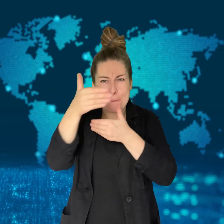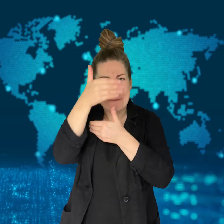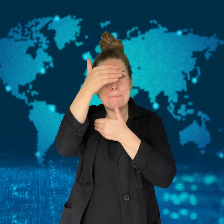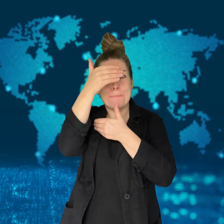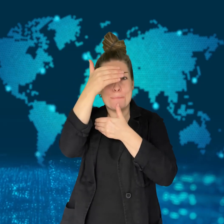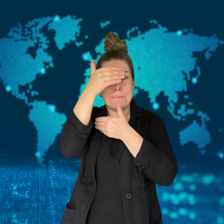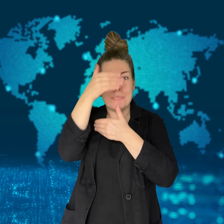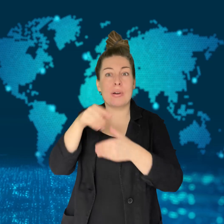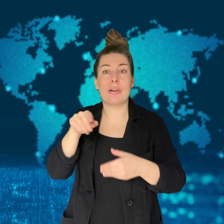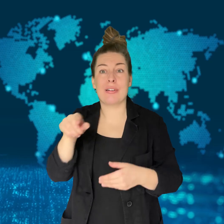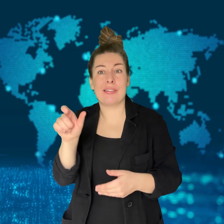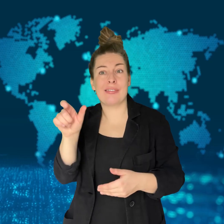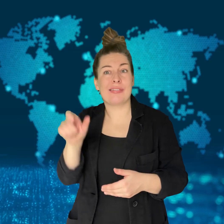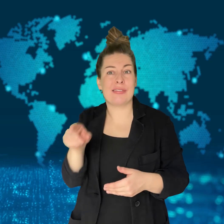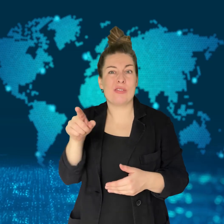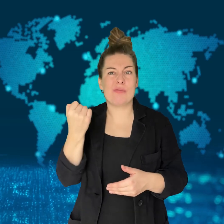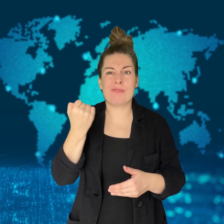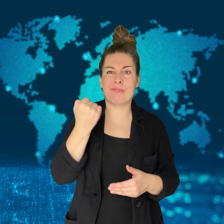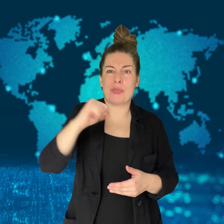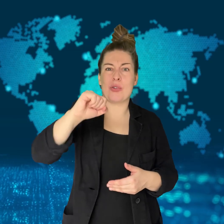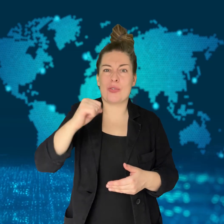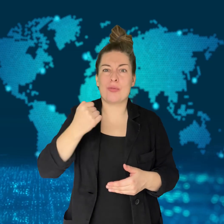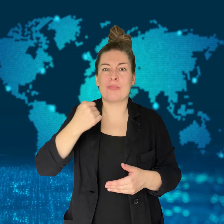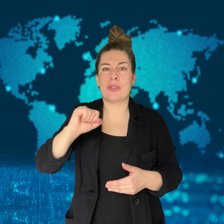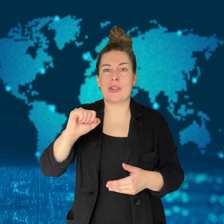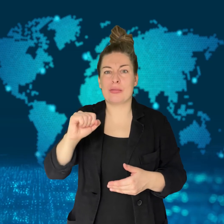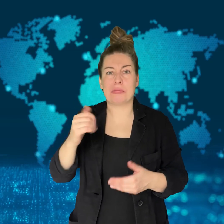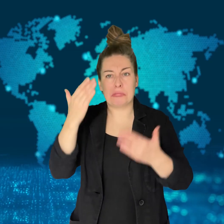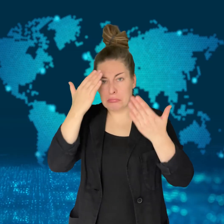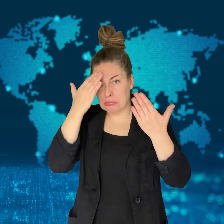They ripped her headscarf and clothes according to